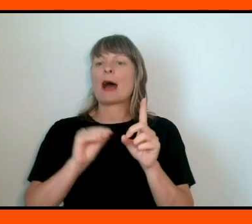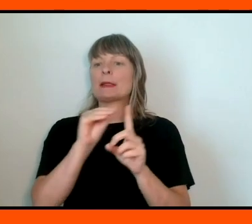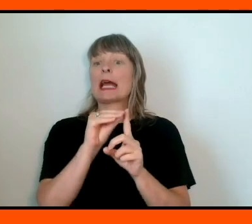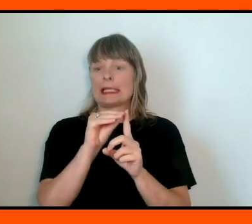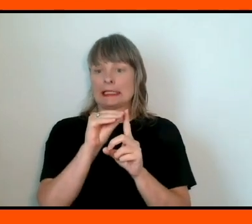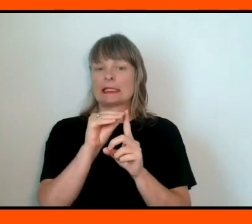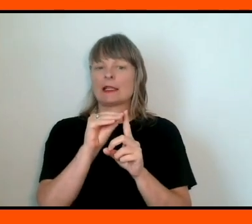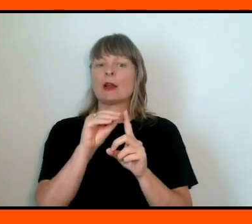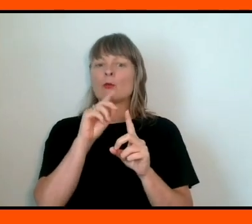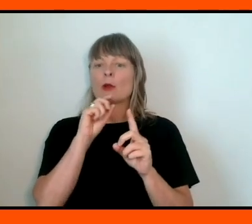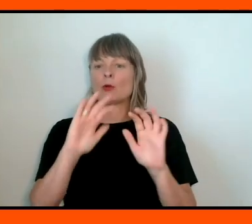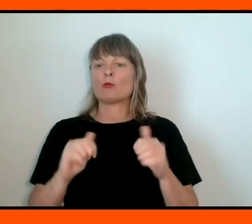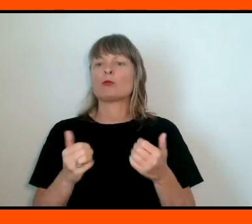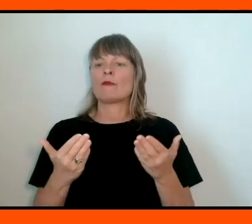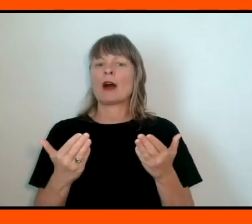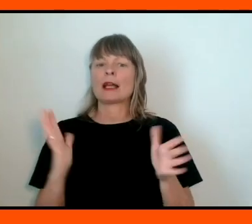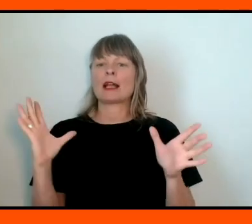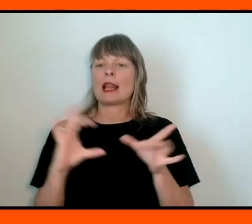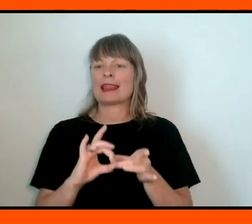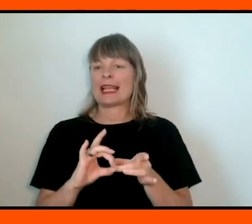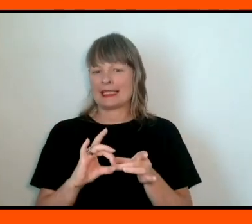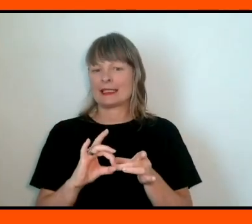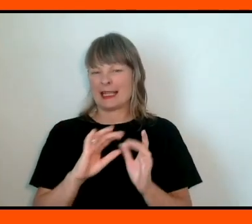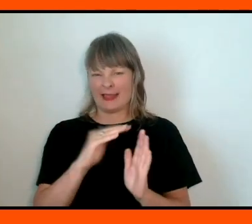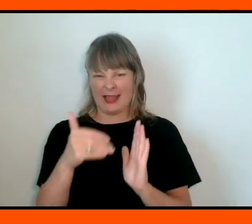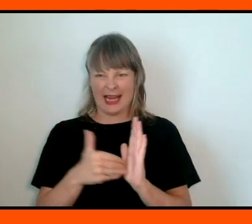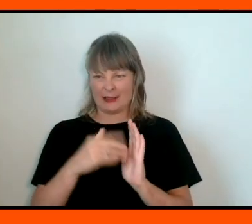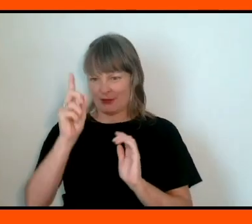at the end of this session but it’s also on the ABS website